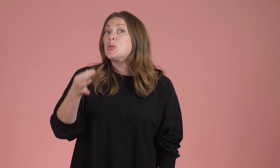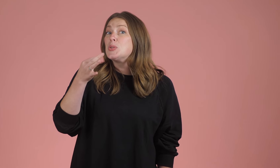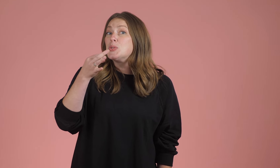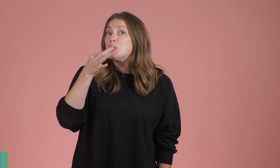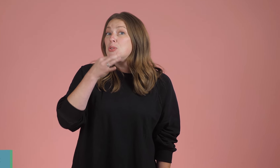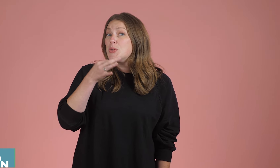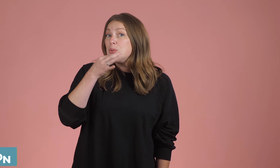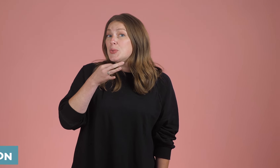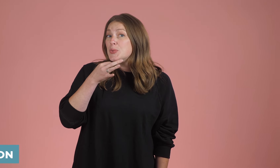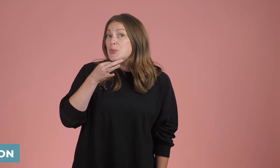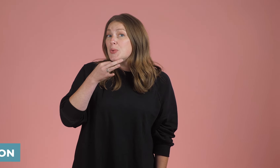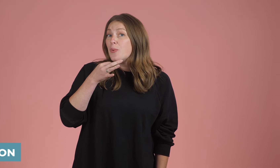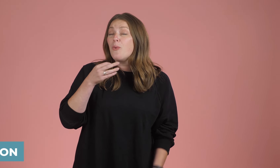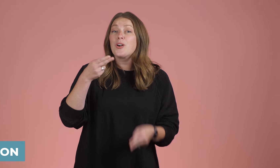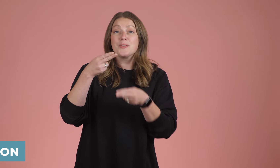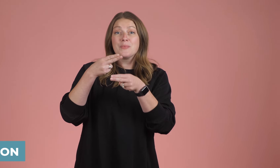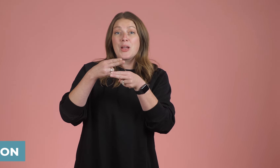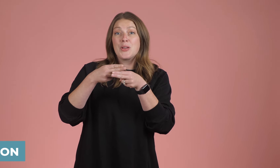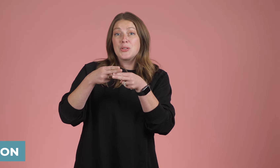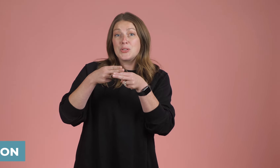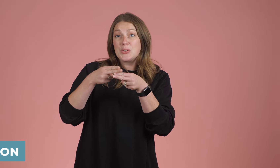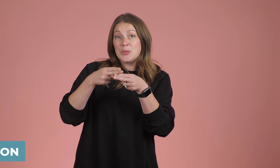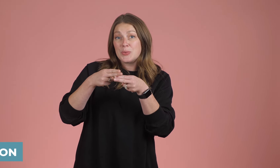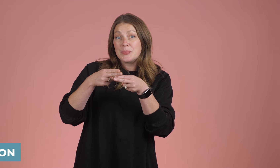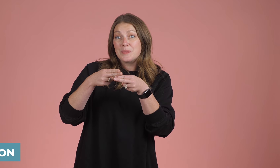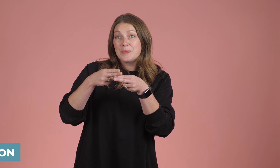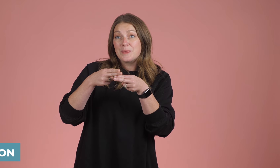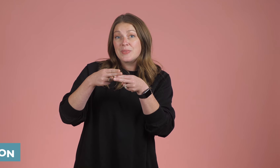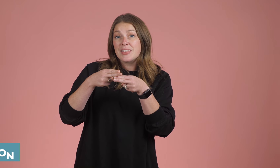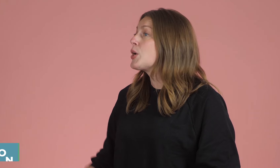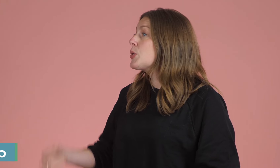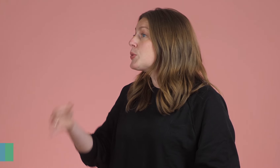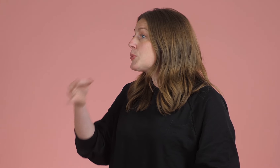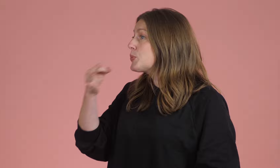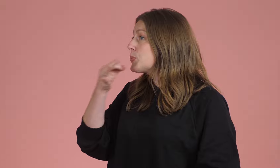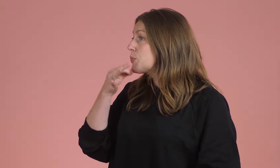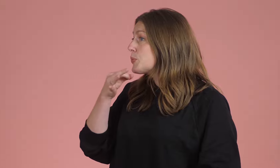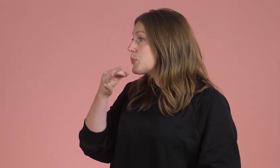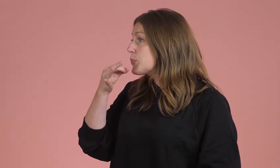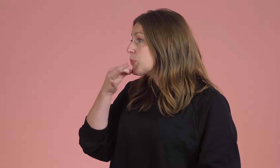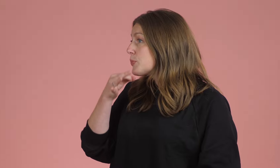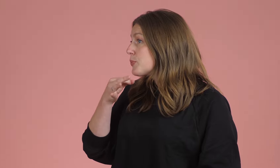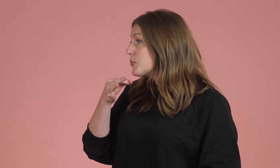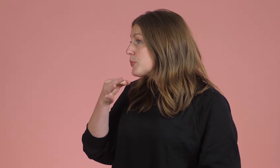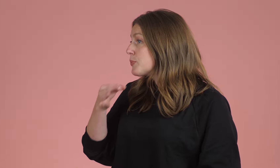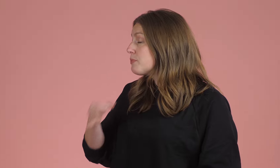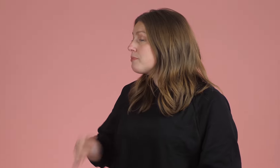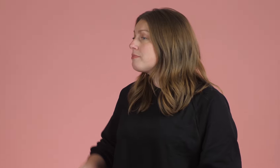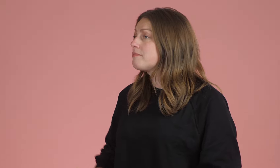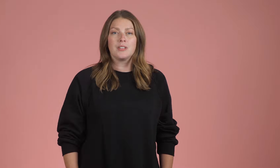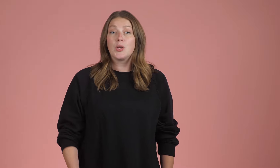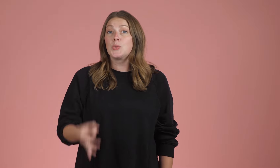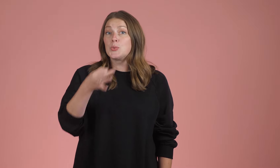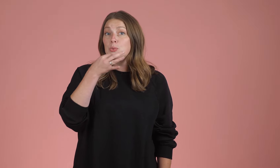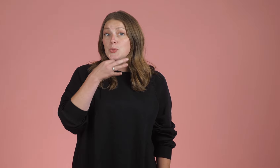soon or soon. You have an F hand right here on your chin